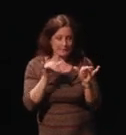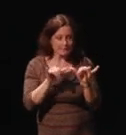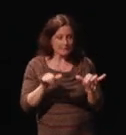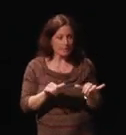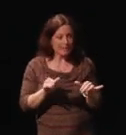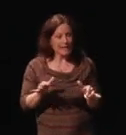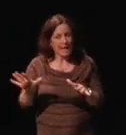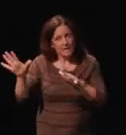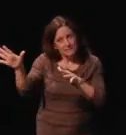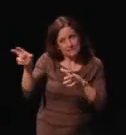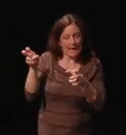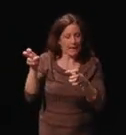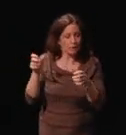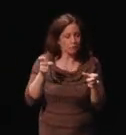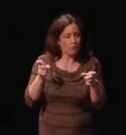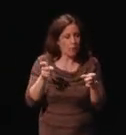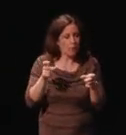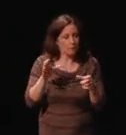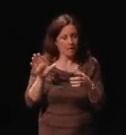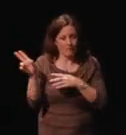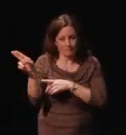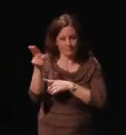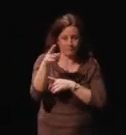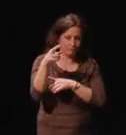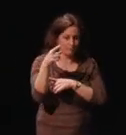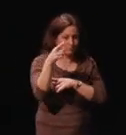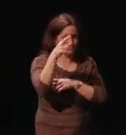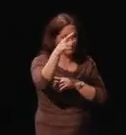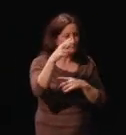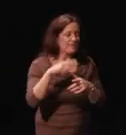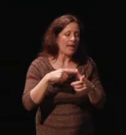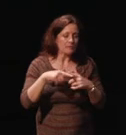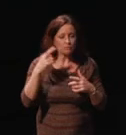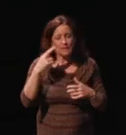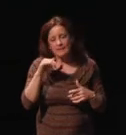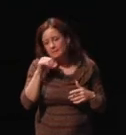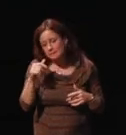But, in the end they found out it wasn't needed, and they gave the system away,